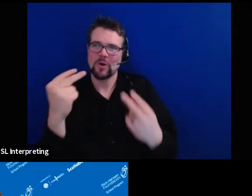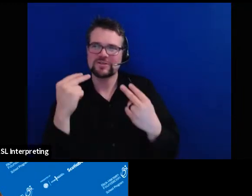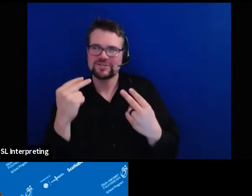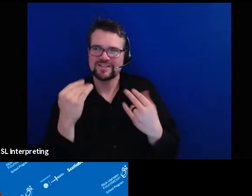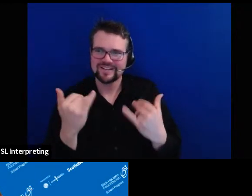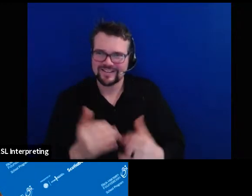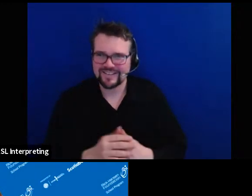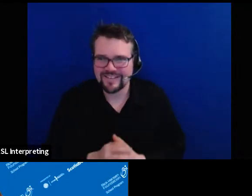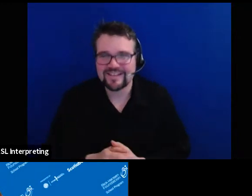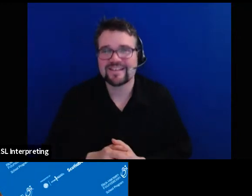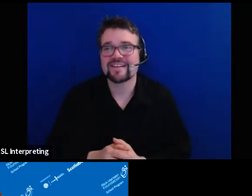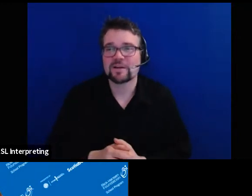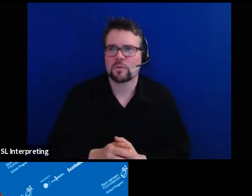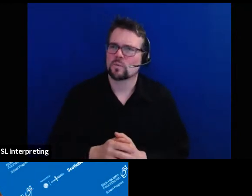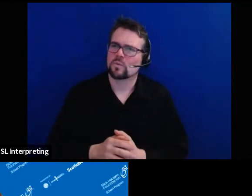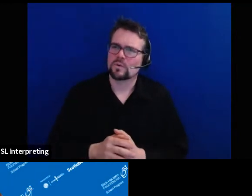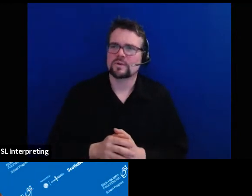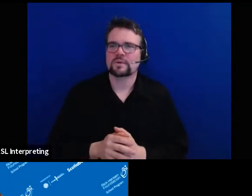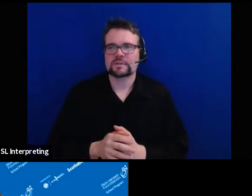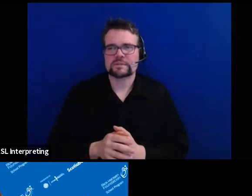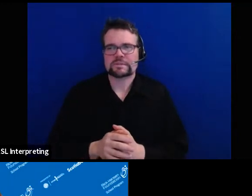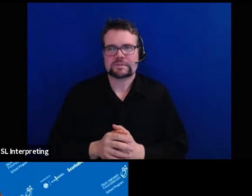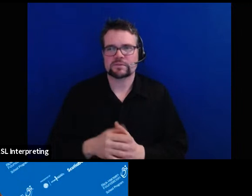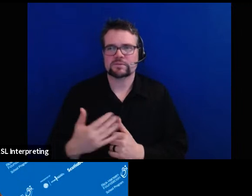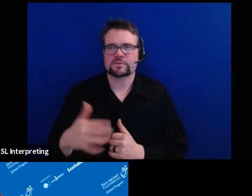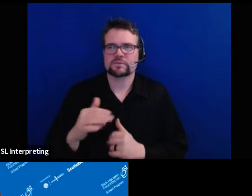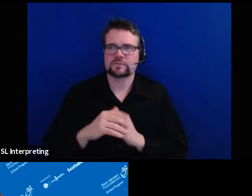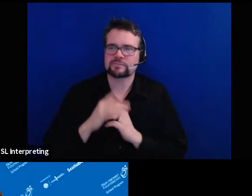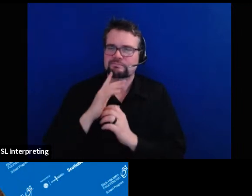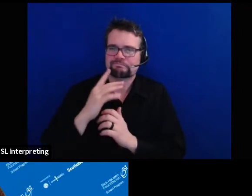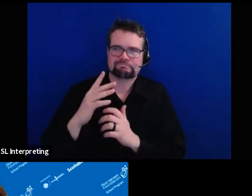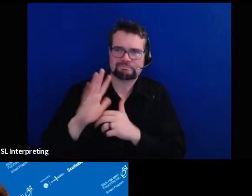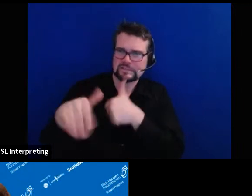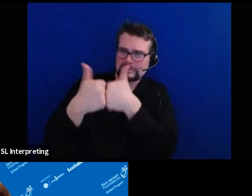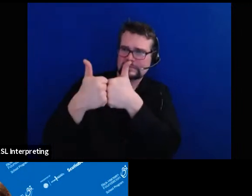THE BIGGEST CHALLENGE THAT I HAVE FOR MEANINGFUL ACCESS,